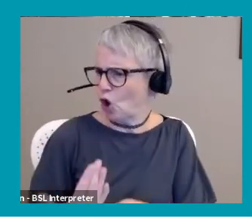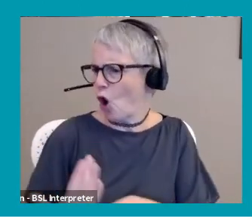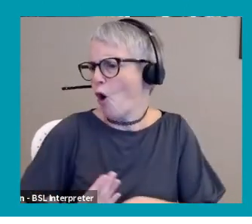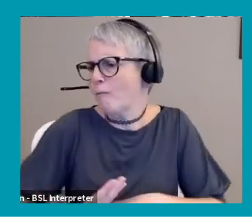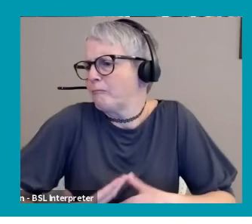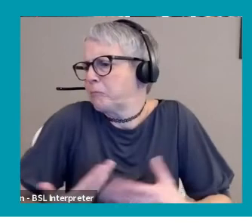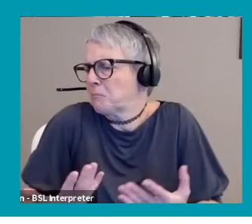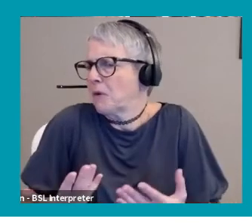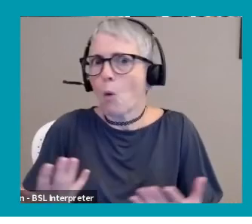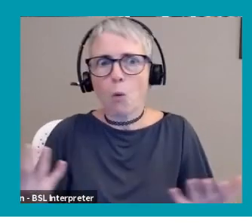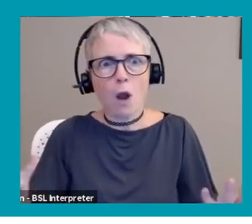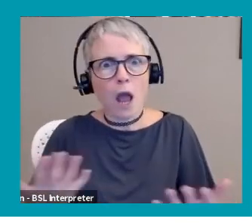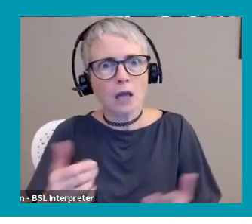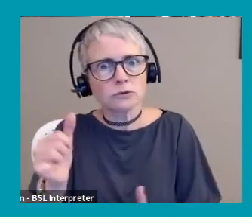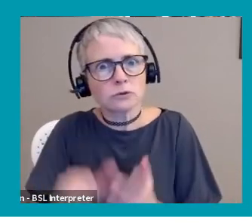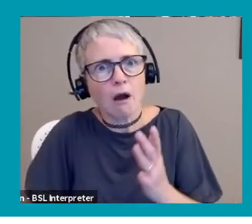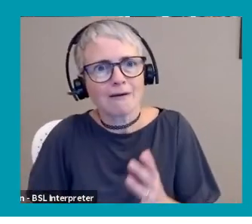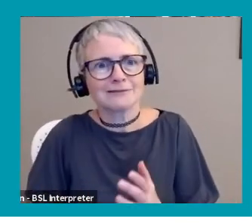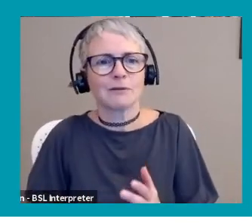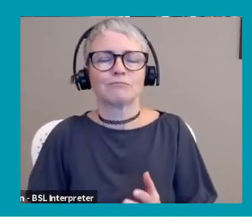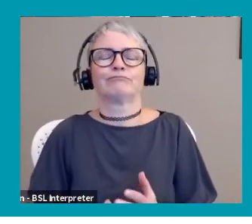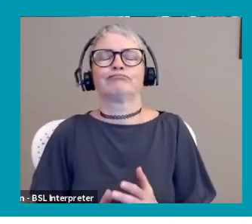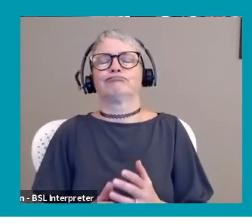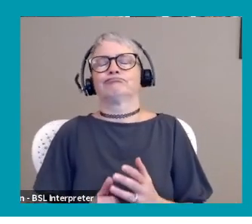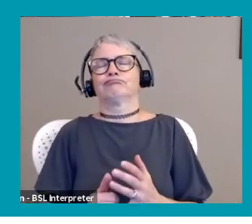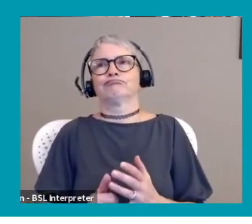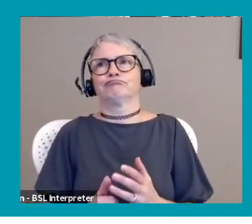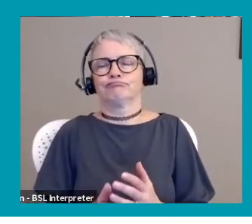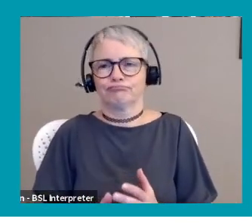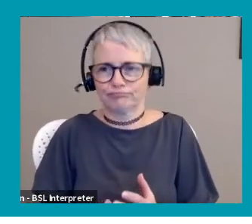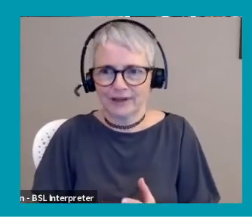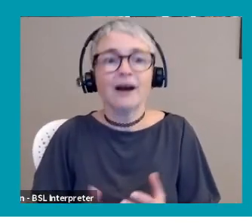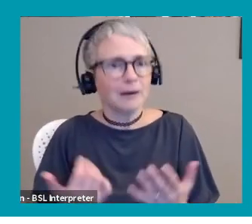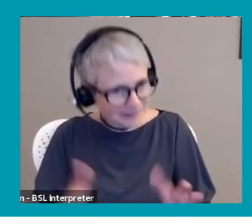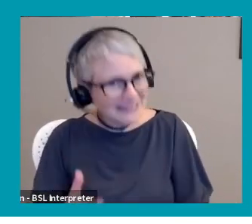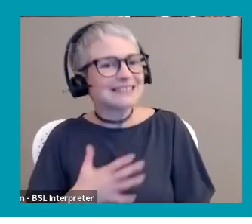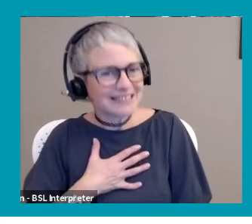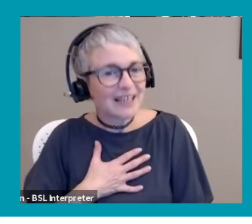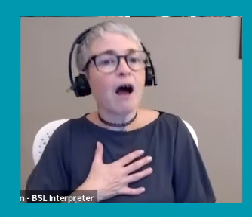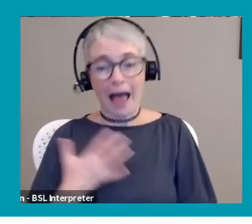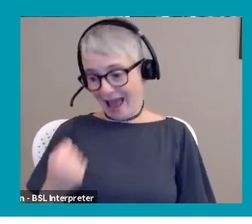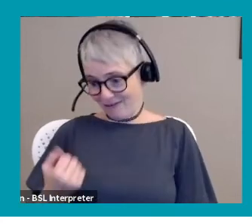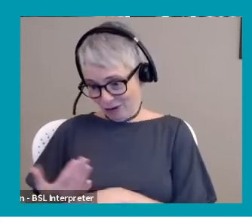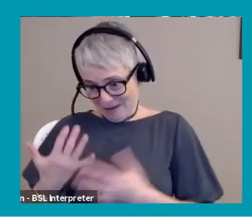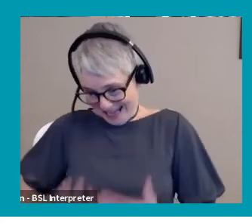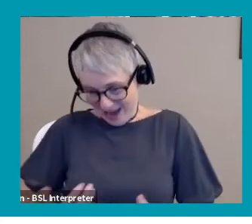where do I start this is big. So we might have jobs now but at some point we were job seekers too.